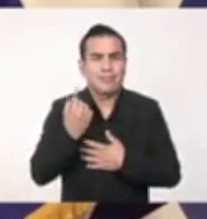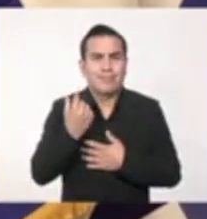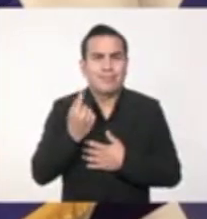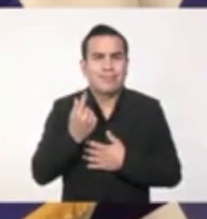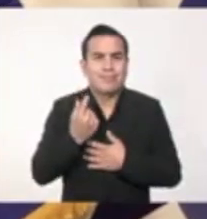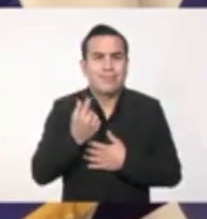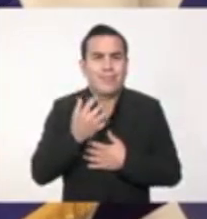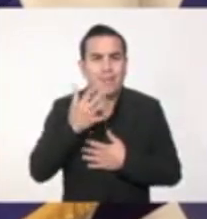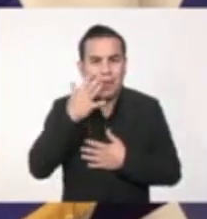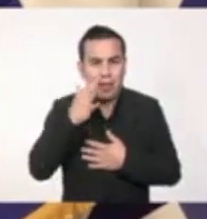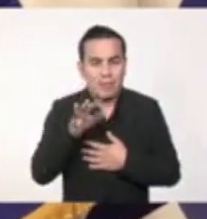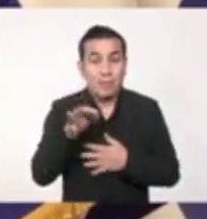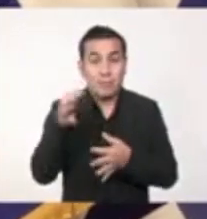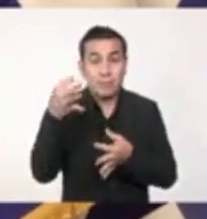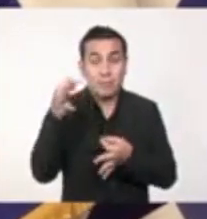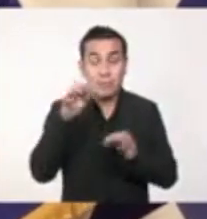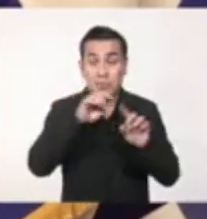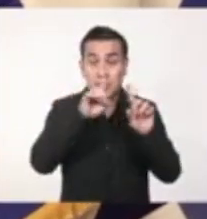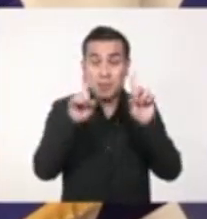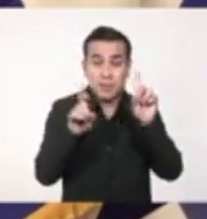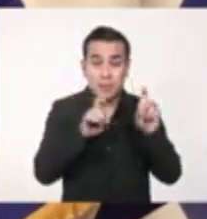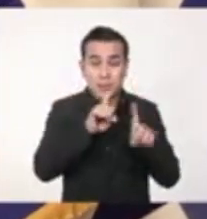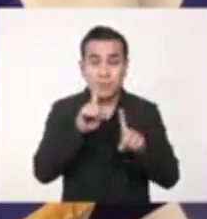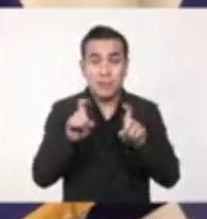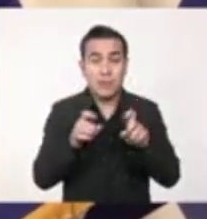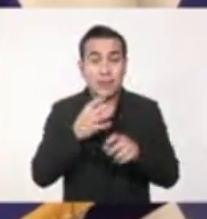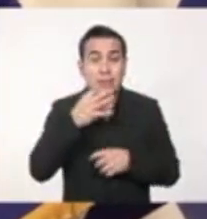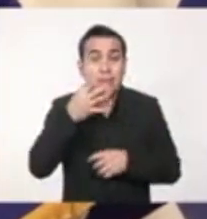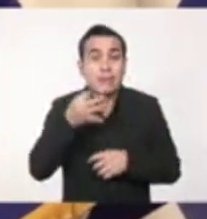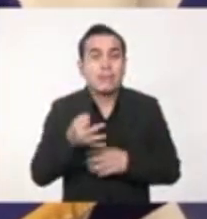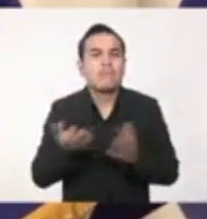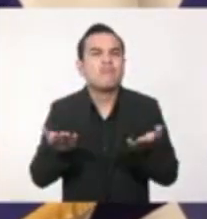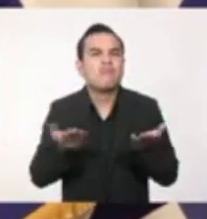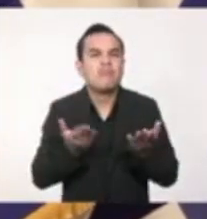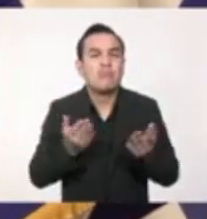surveys of you, because they do surveys here, yes your polls tell you that ninety percent